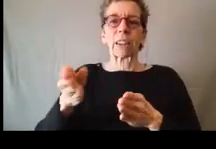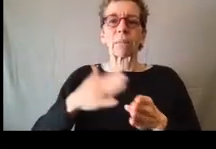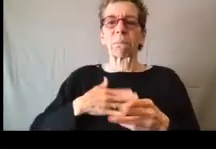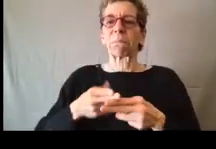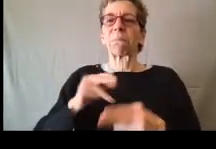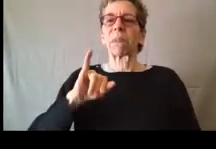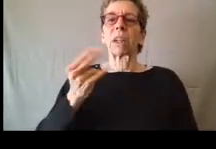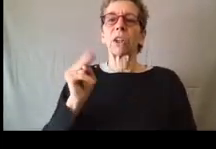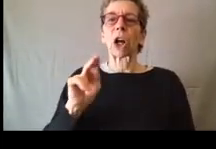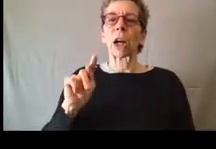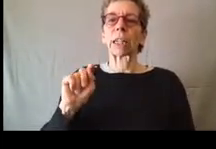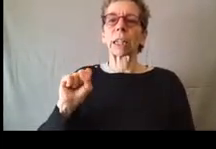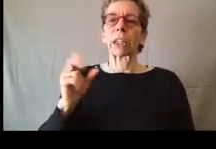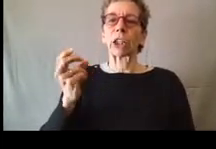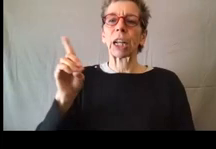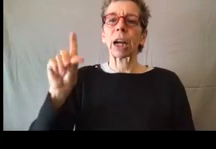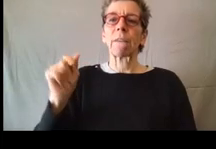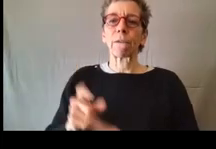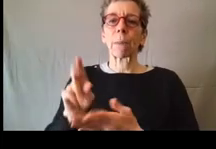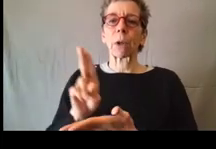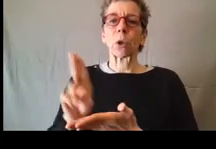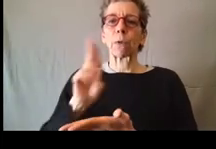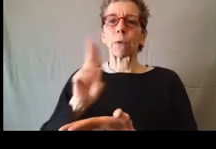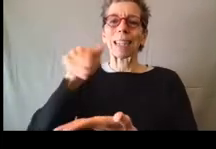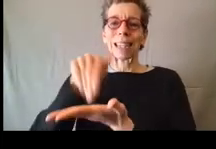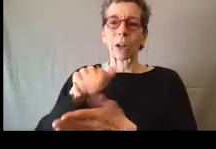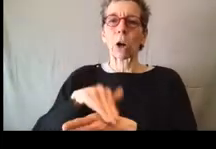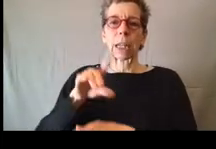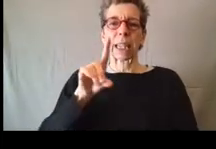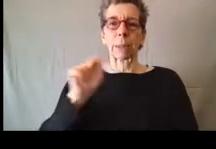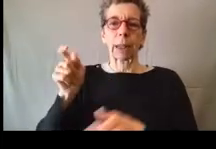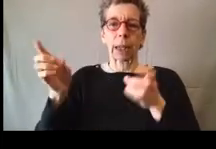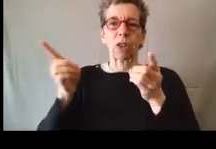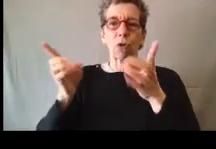Director of the Association of University Centers on Disabilities. I am a Caucasian